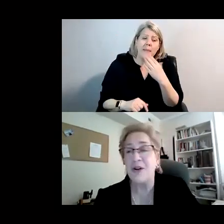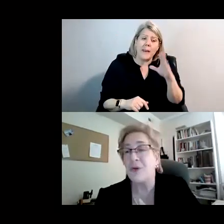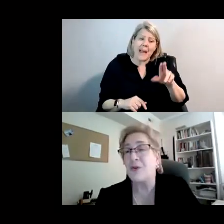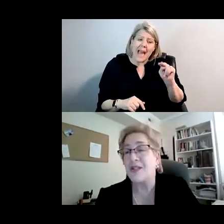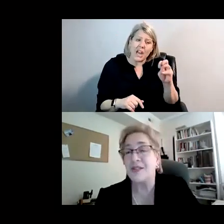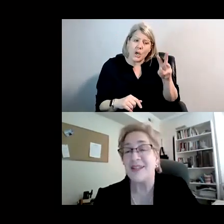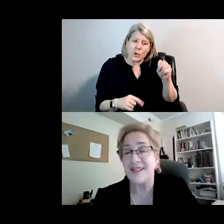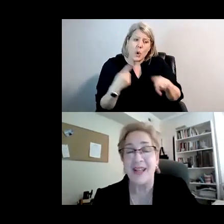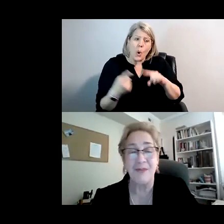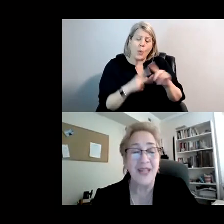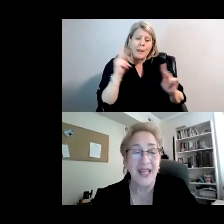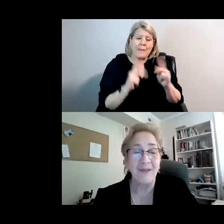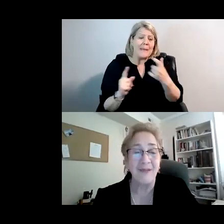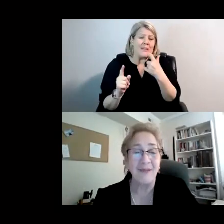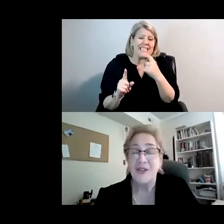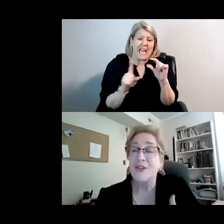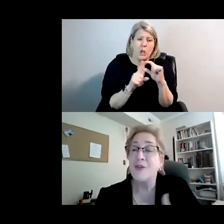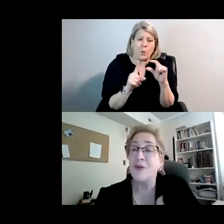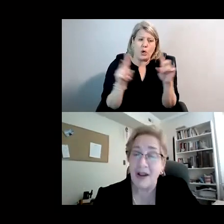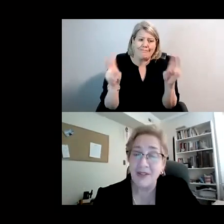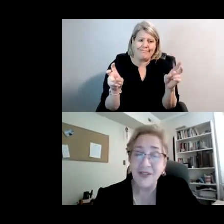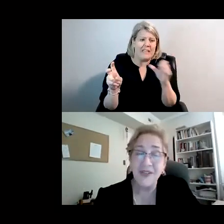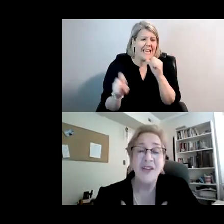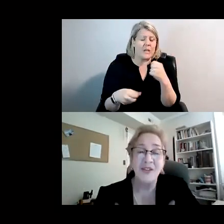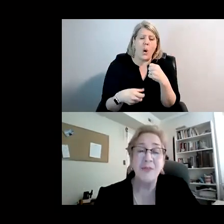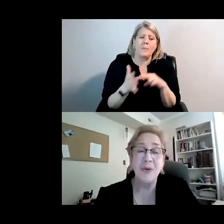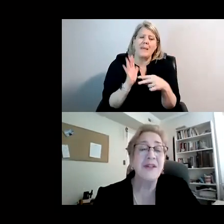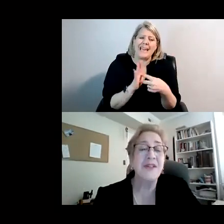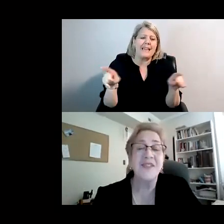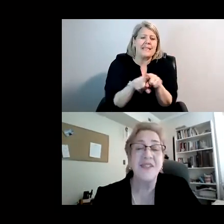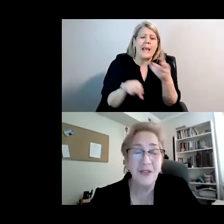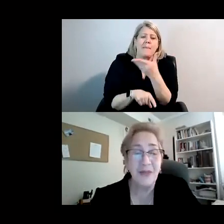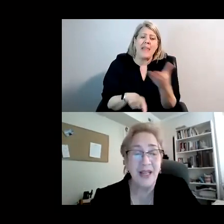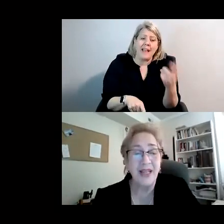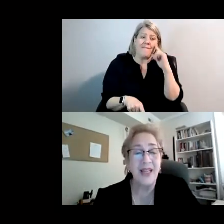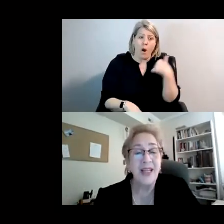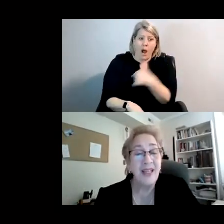they don't always mean the same thing. And for us, supported decision-making